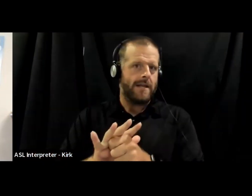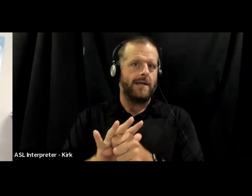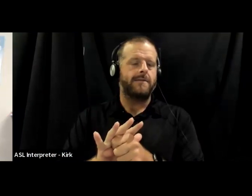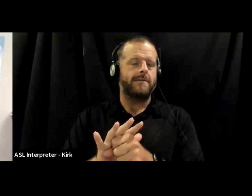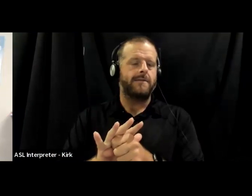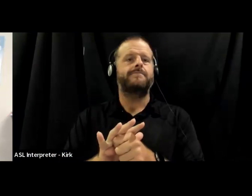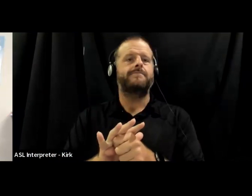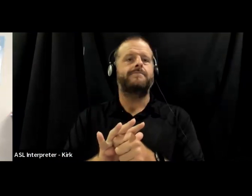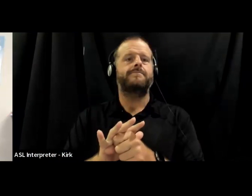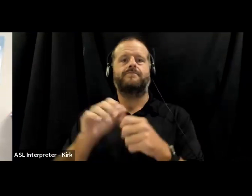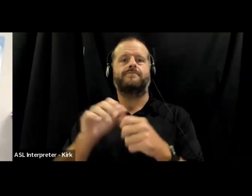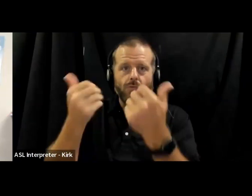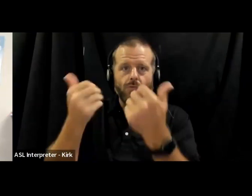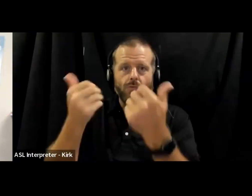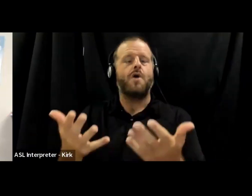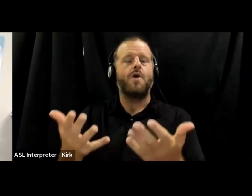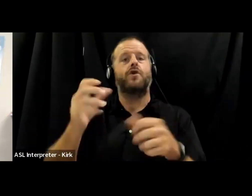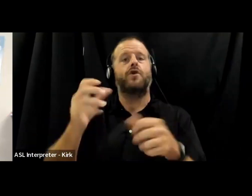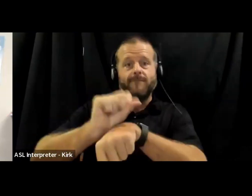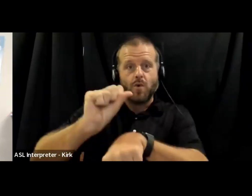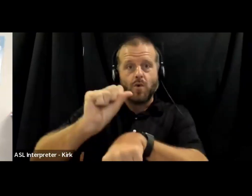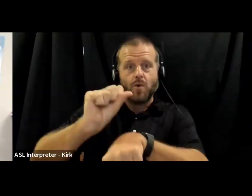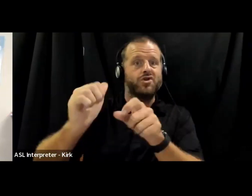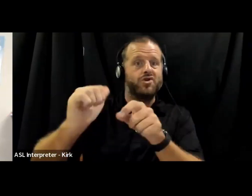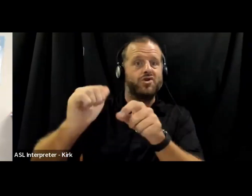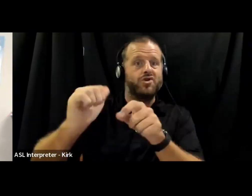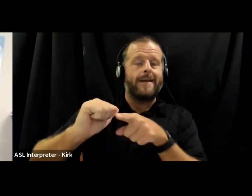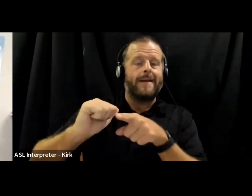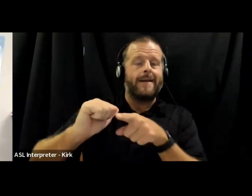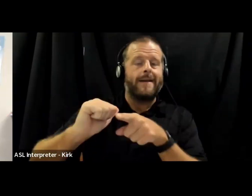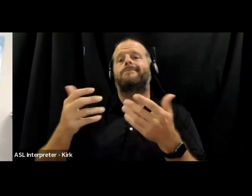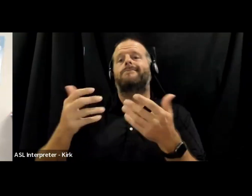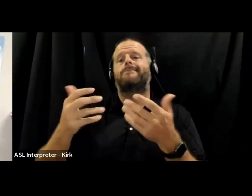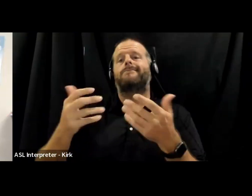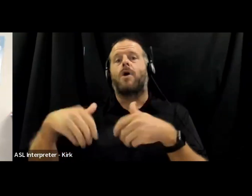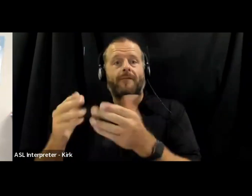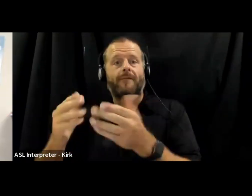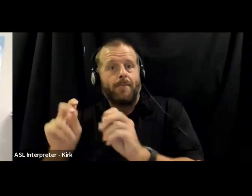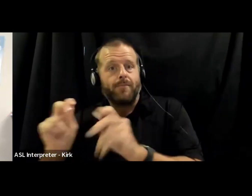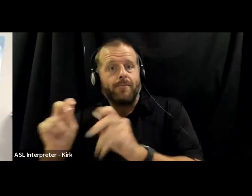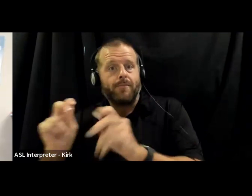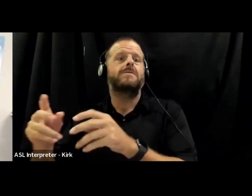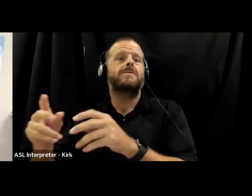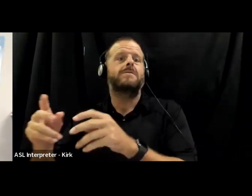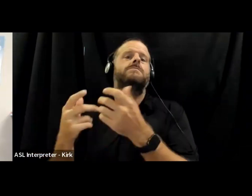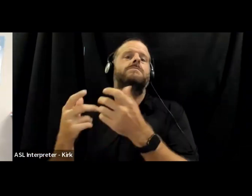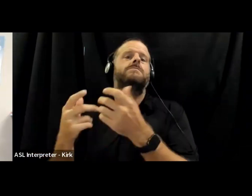to offering vocational training and opportunities that will result in quality employment opportunities.